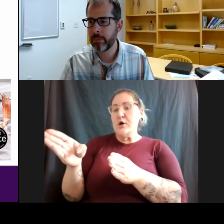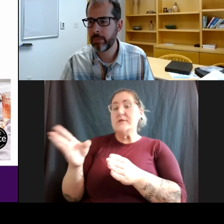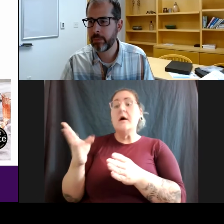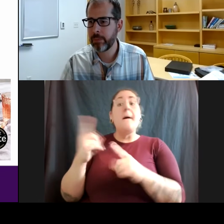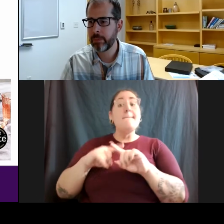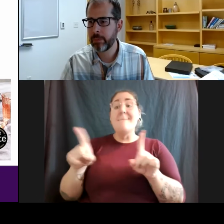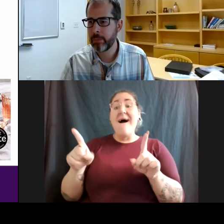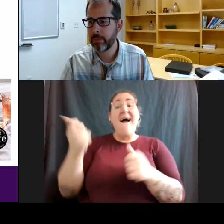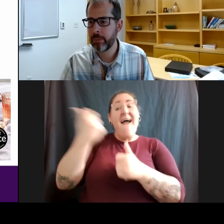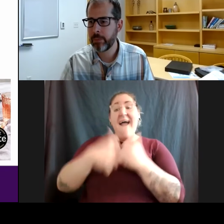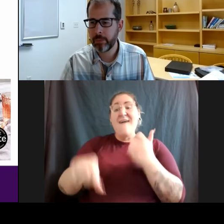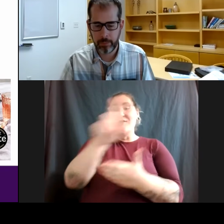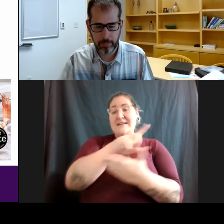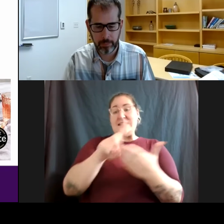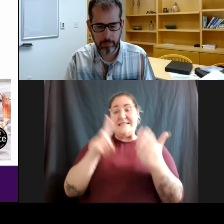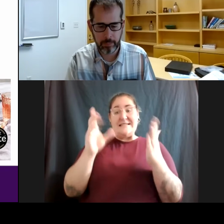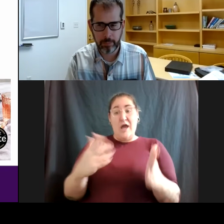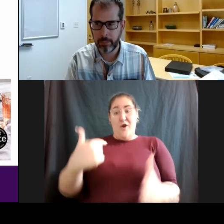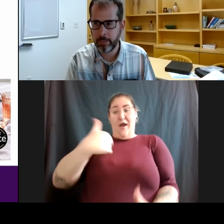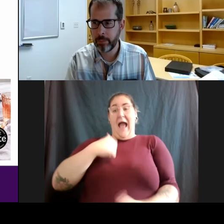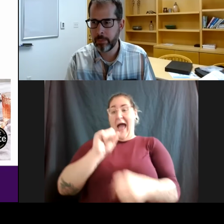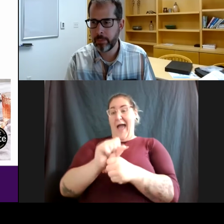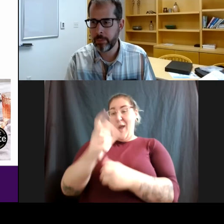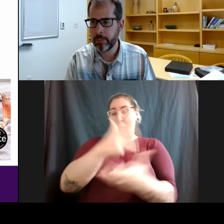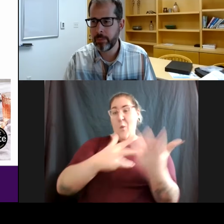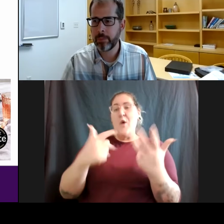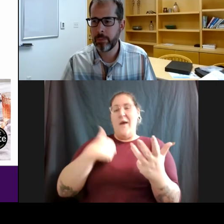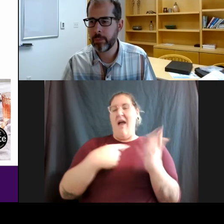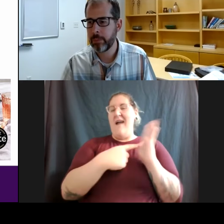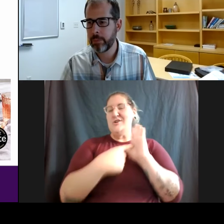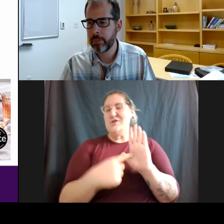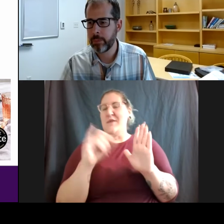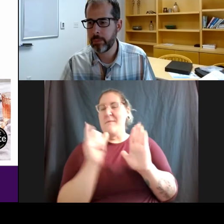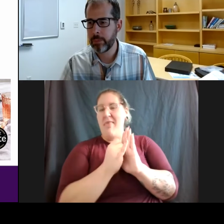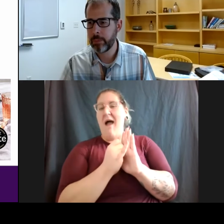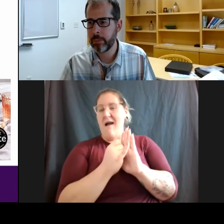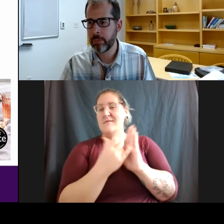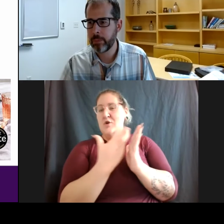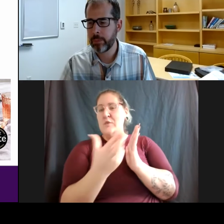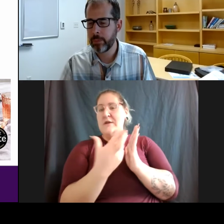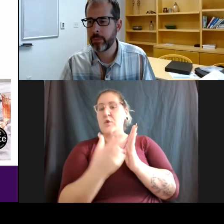to this resource because it talks about common interactions on the web, tab panels, accordions,